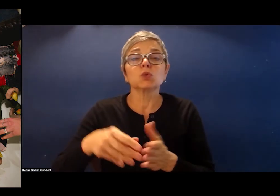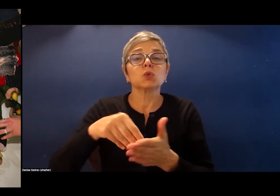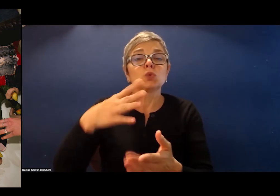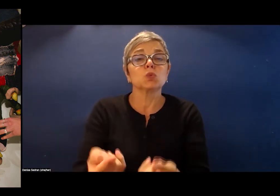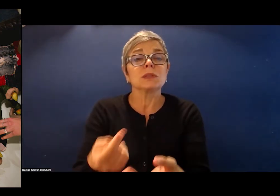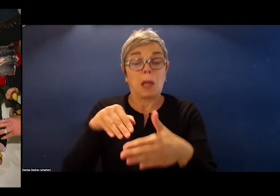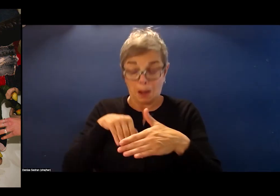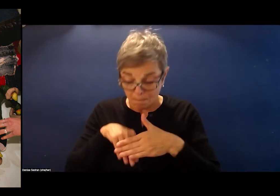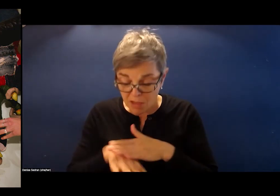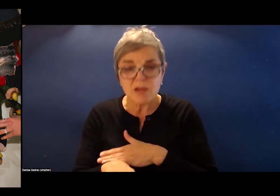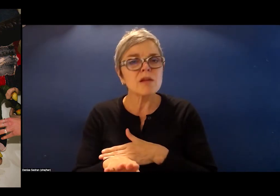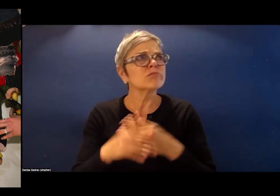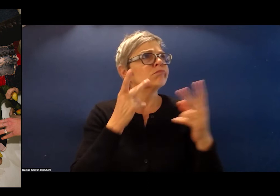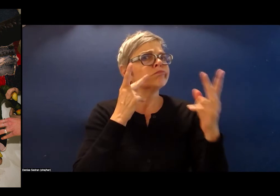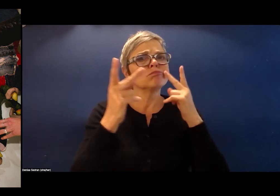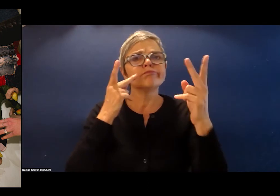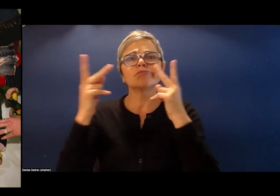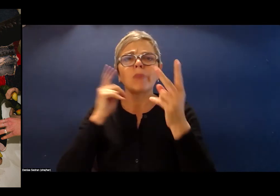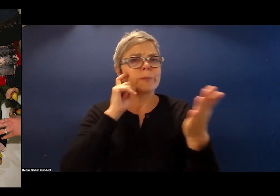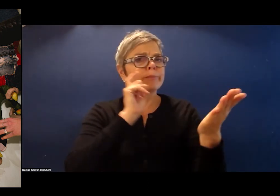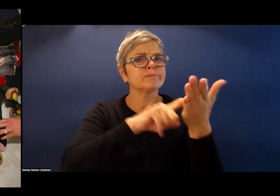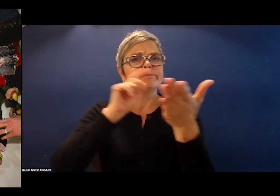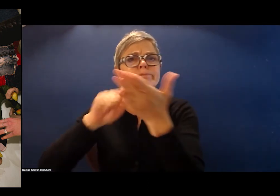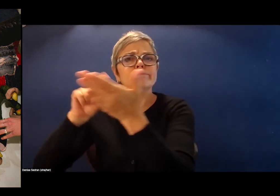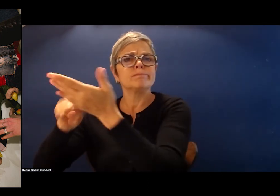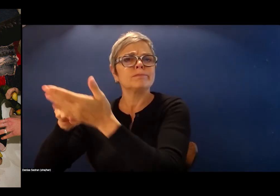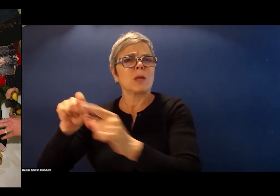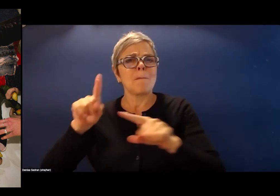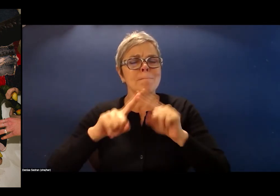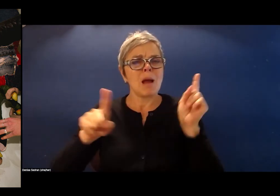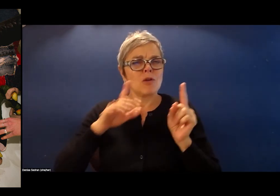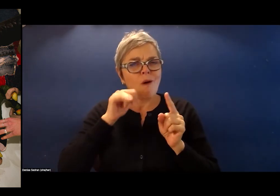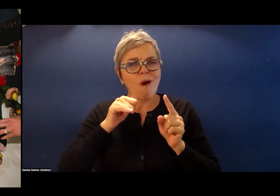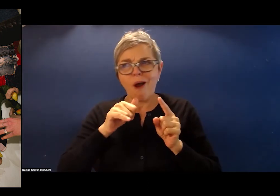So our challenge is more about creating a space that is comparable